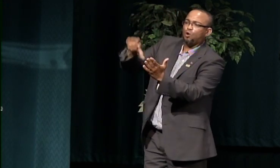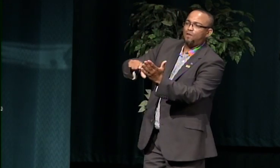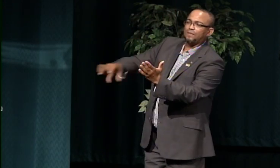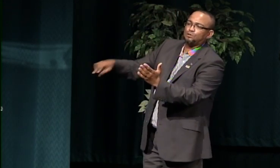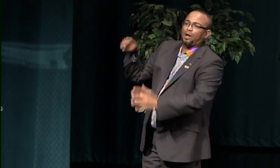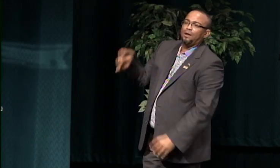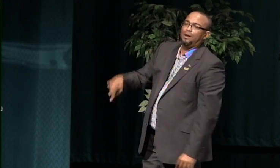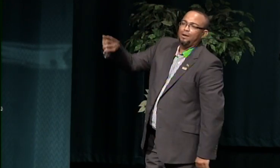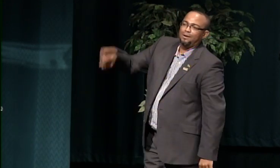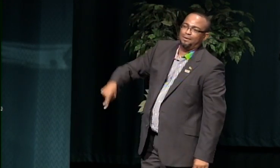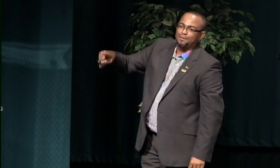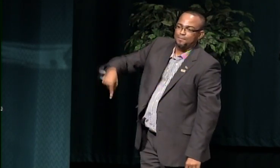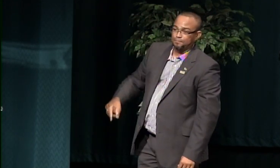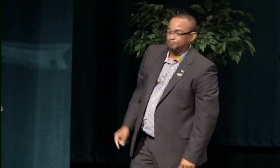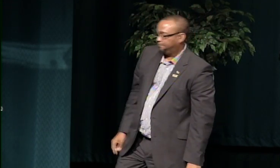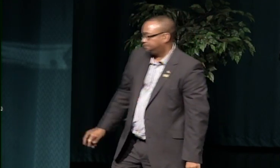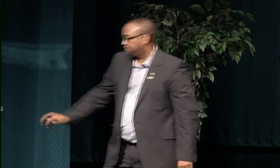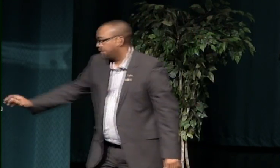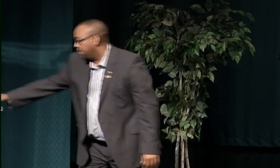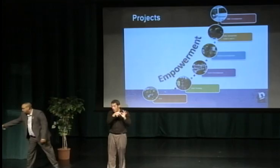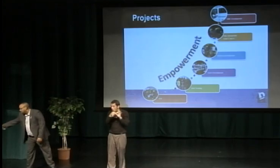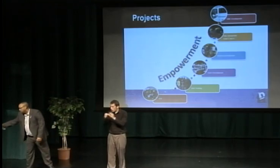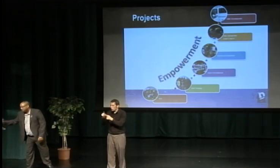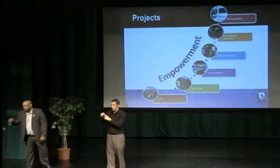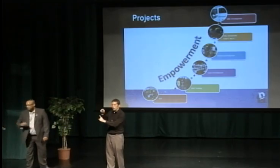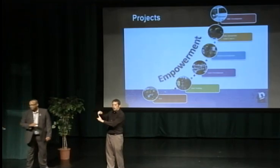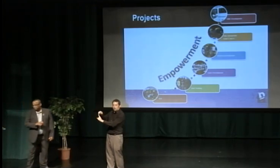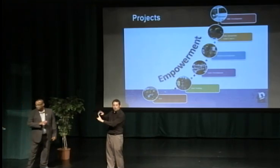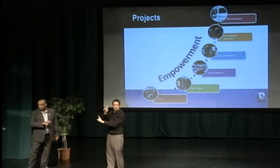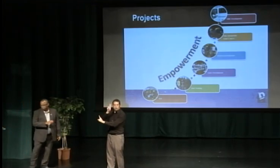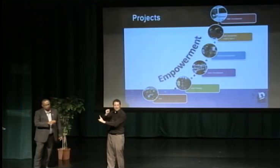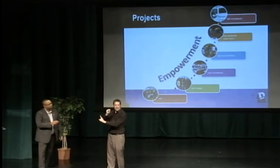link back directly to the U.N. conventions.